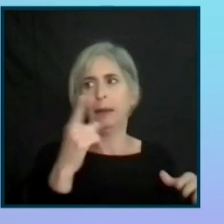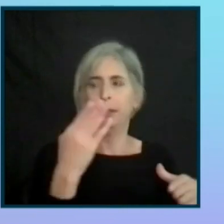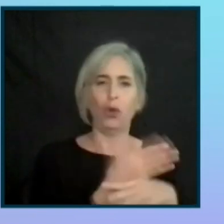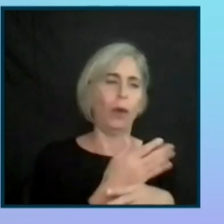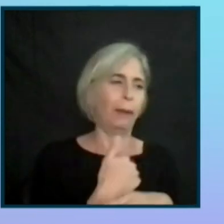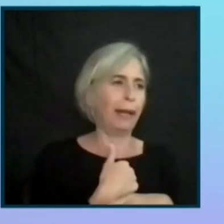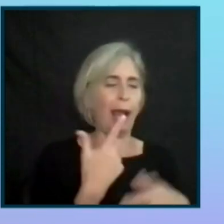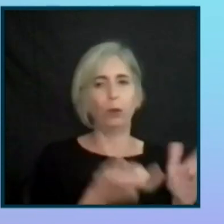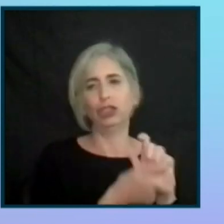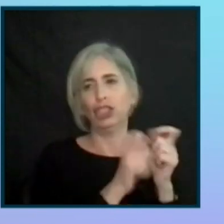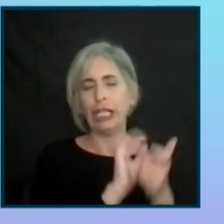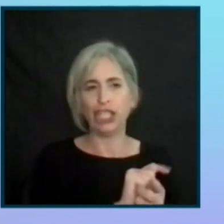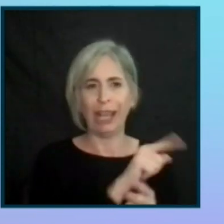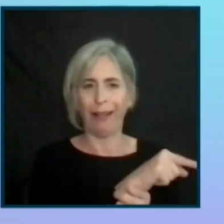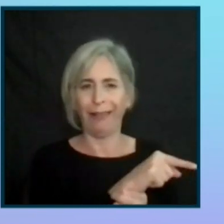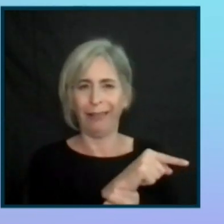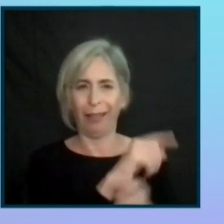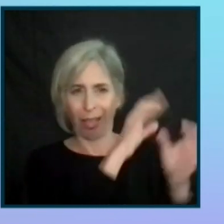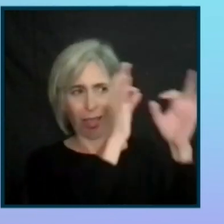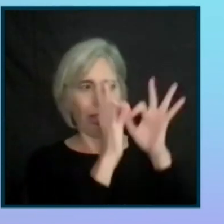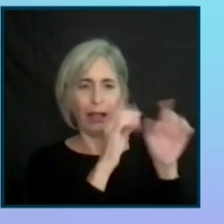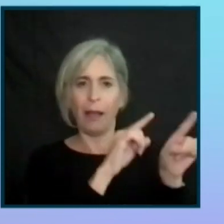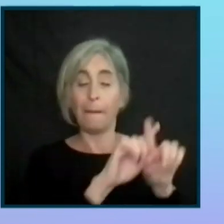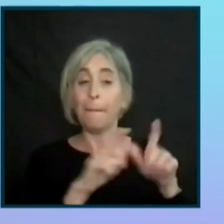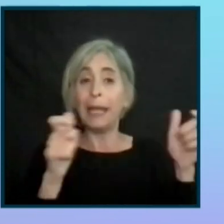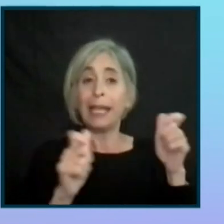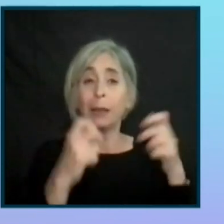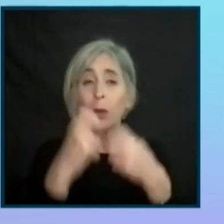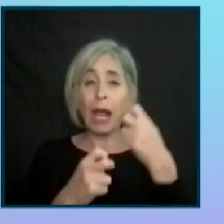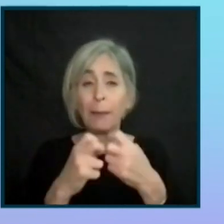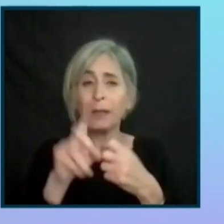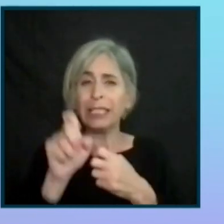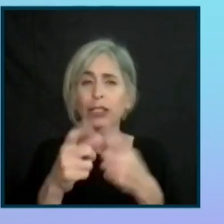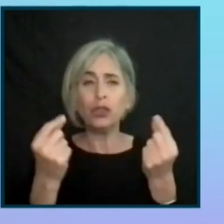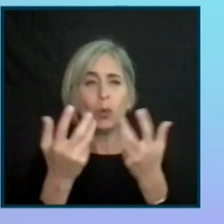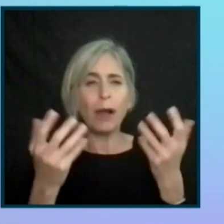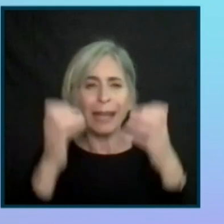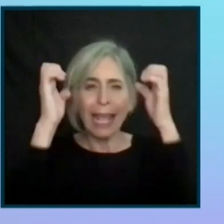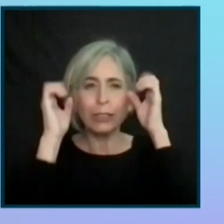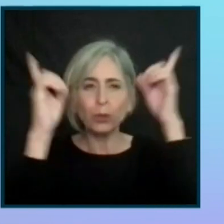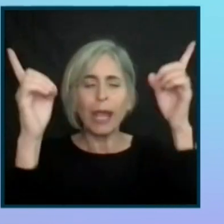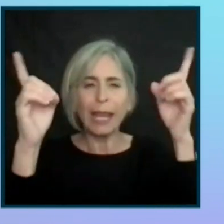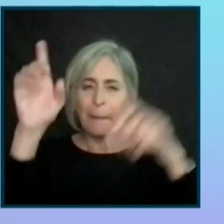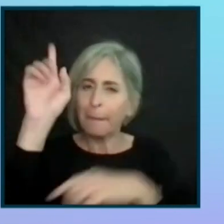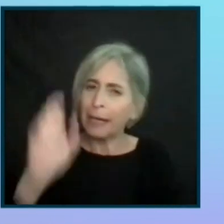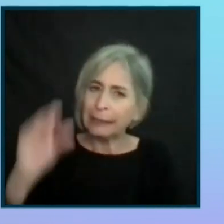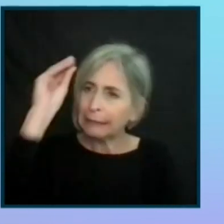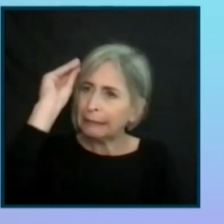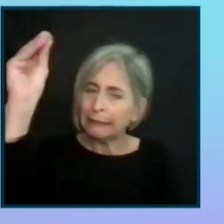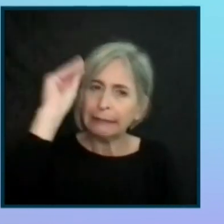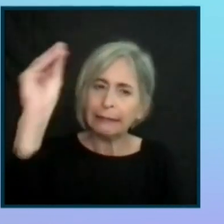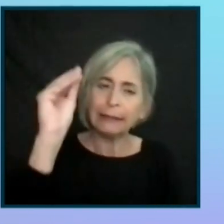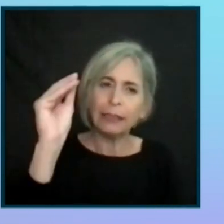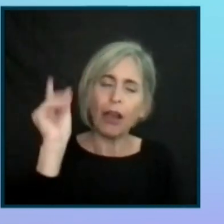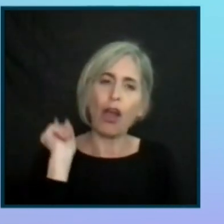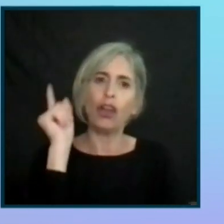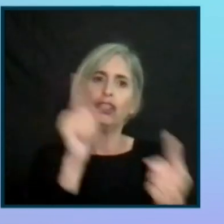I think that the big problem is that we need to educate and you can't educate until you have an incentive to educate.